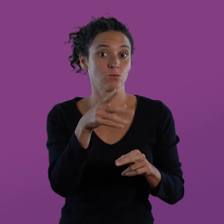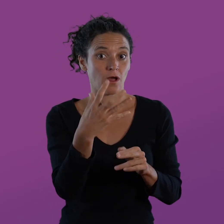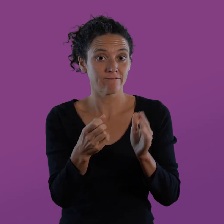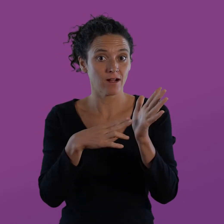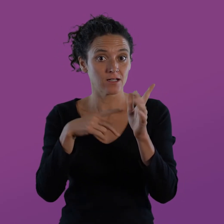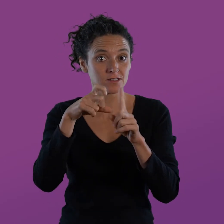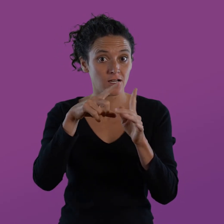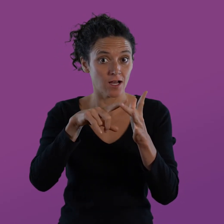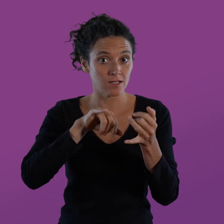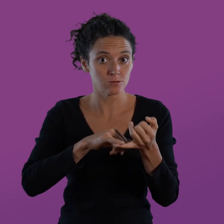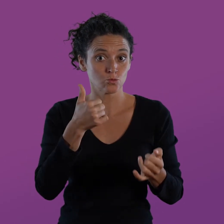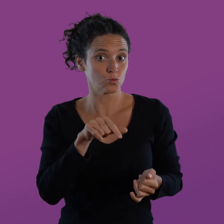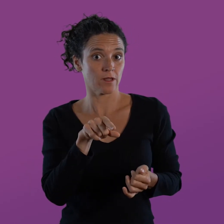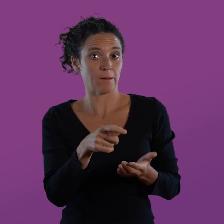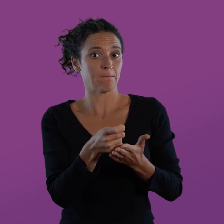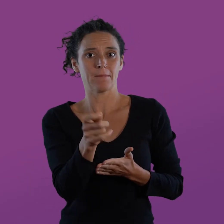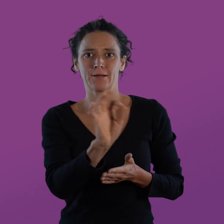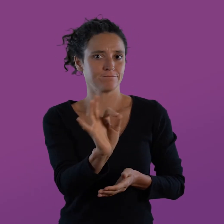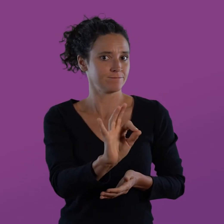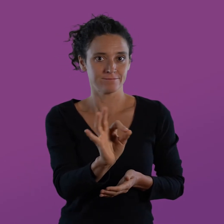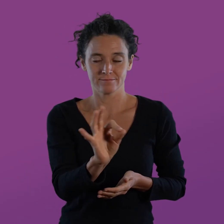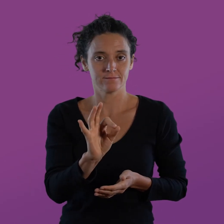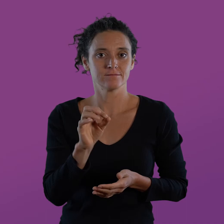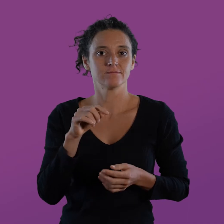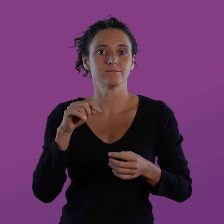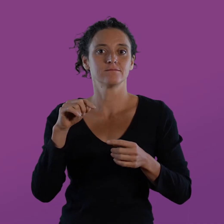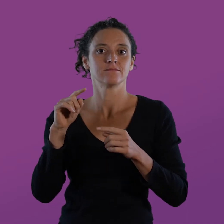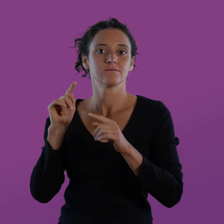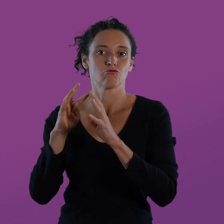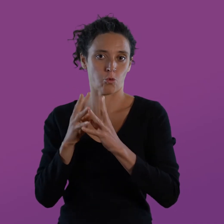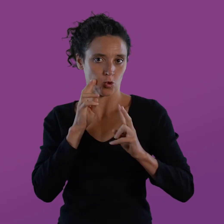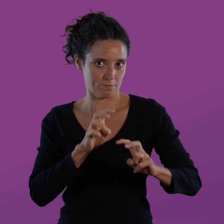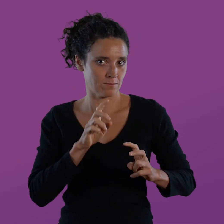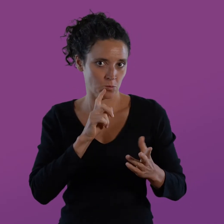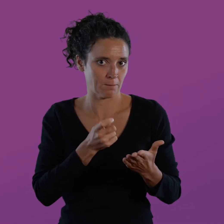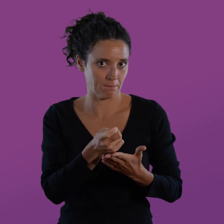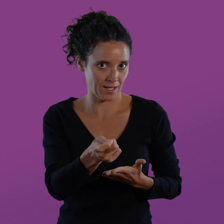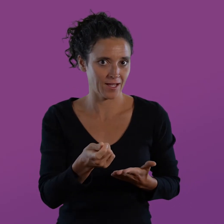People with NDIS plans will not be required to use their plan funding for the reasonable costs of such supports.